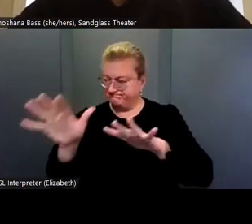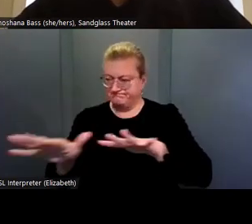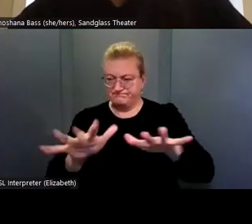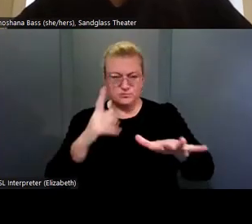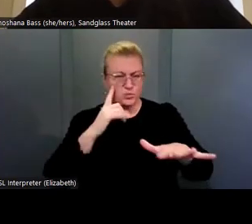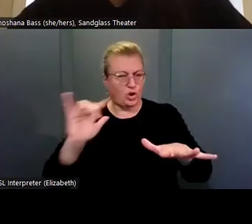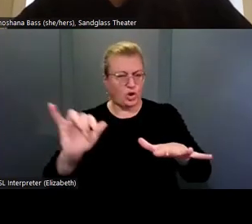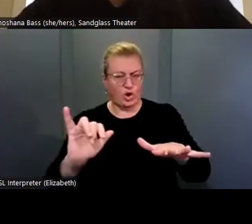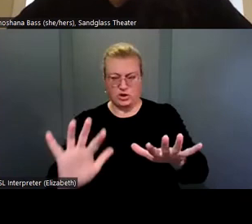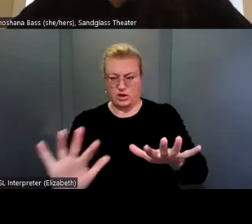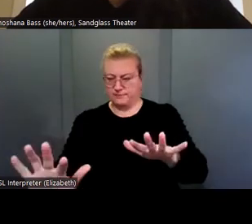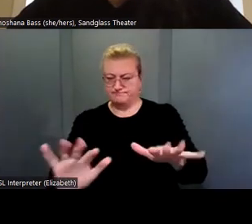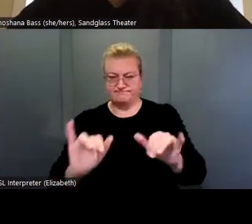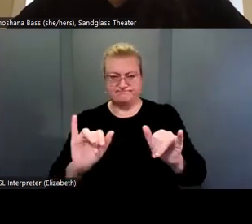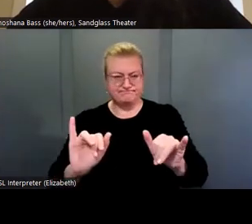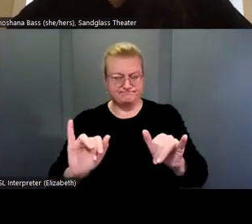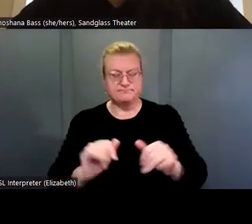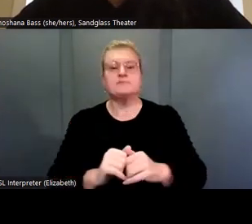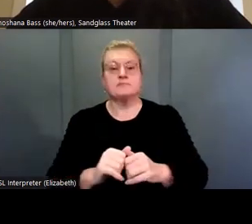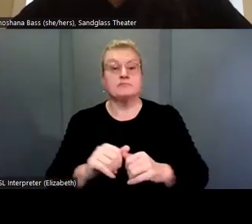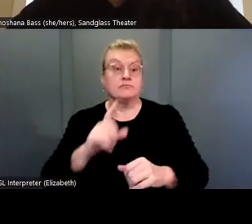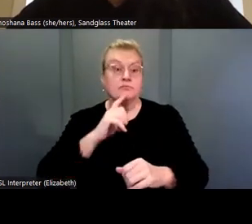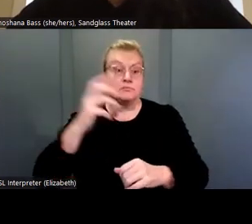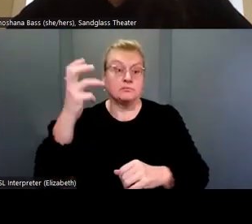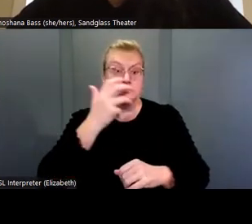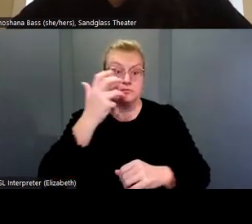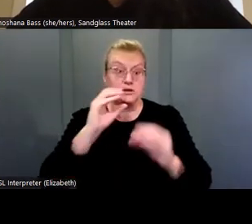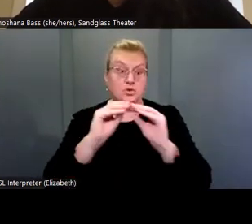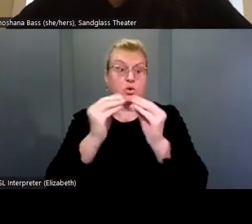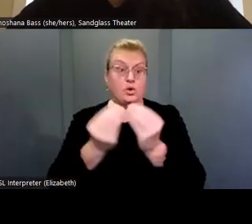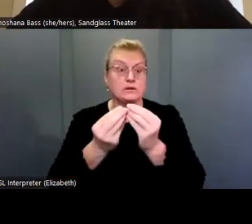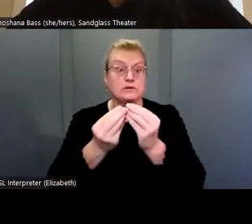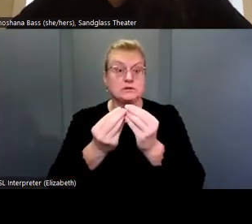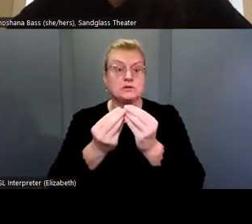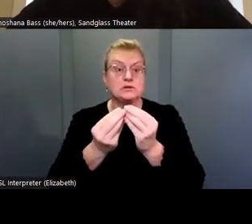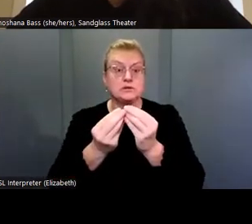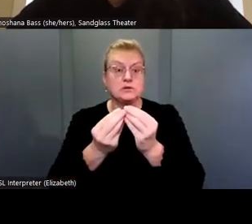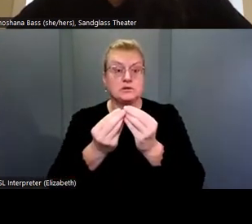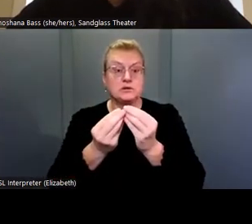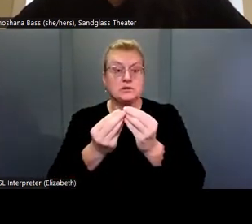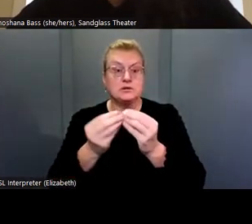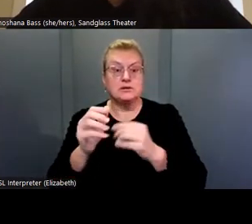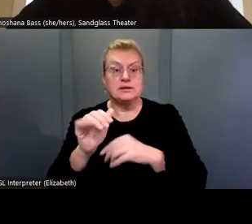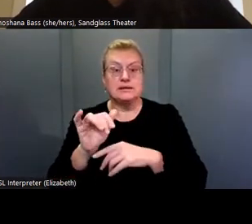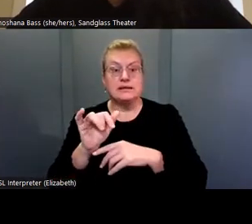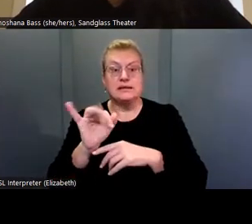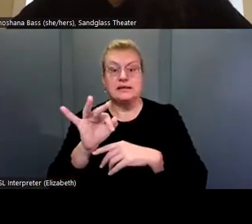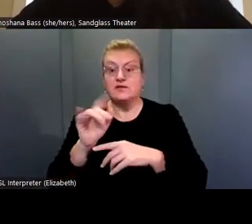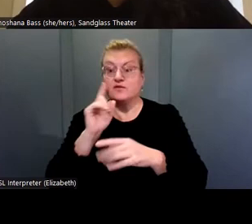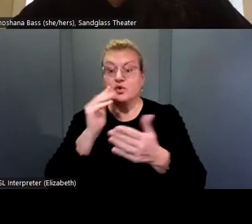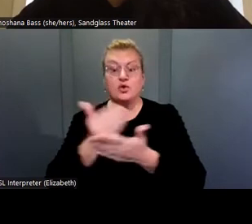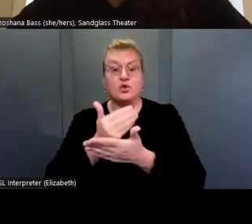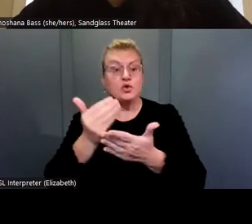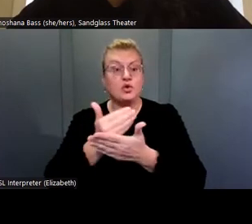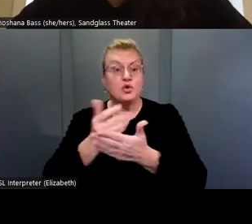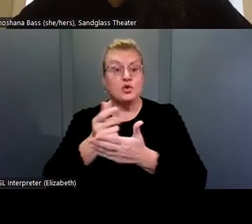That's been really an amazing organization to be a part of, so for our newer presenters out there,